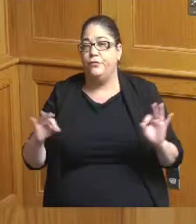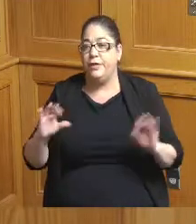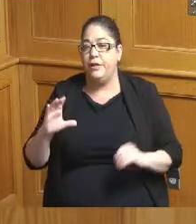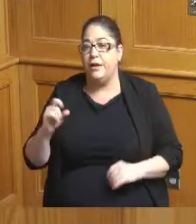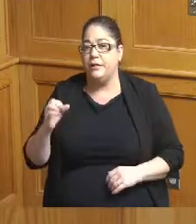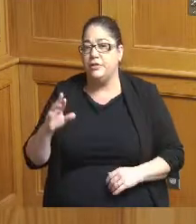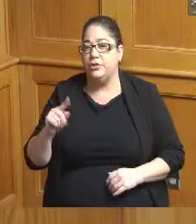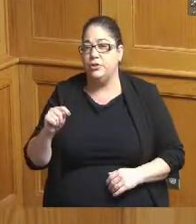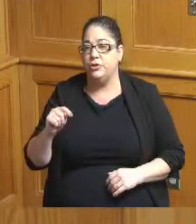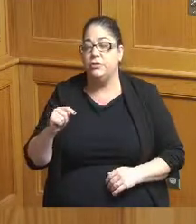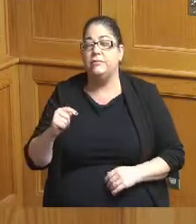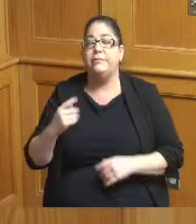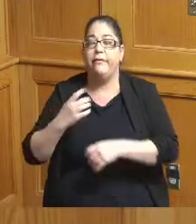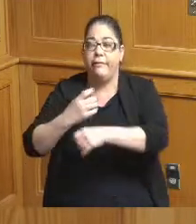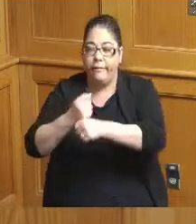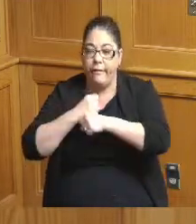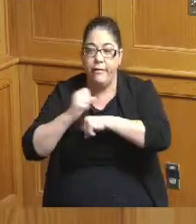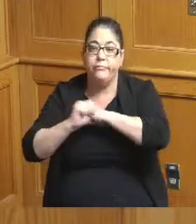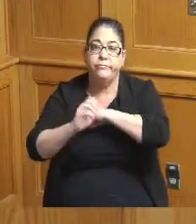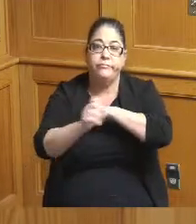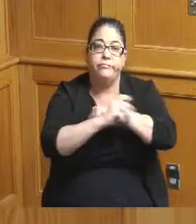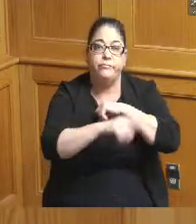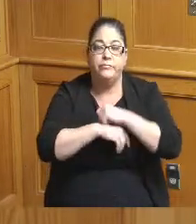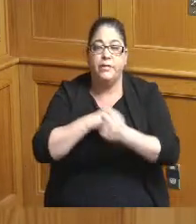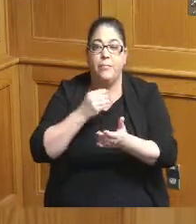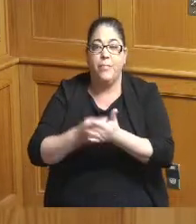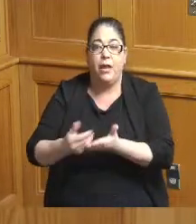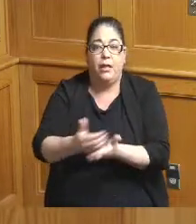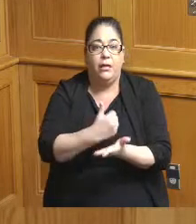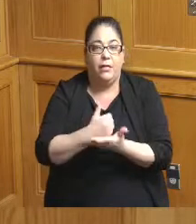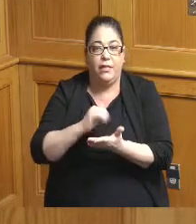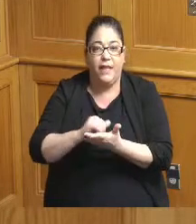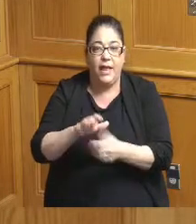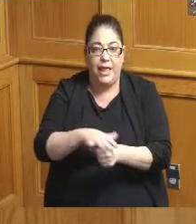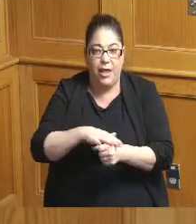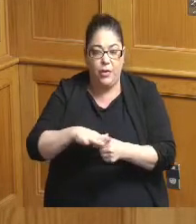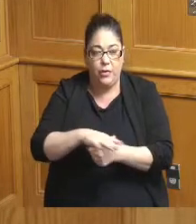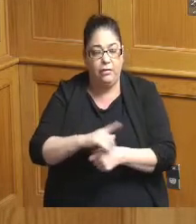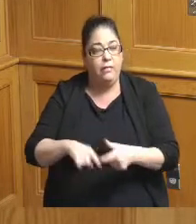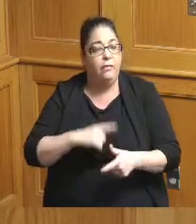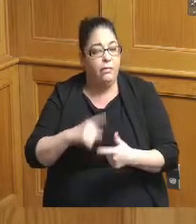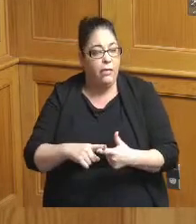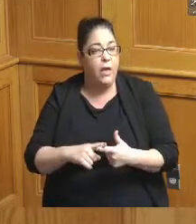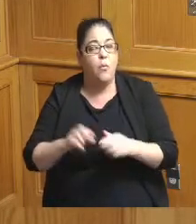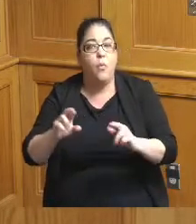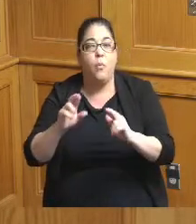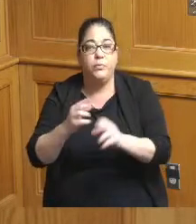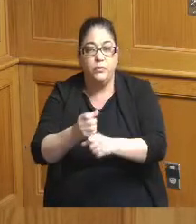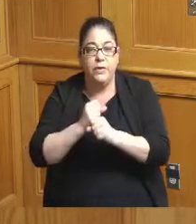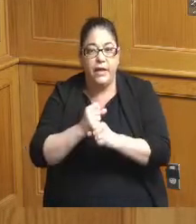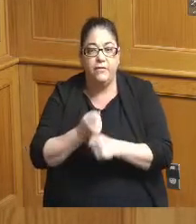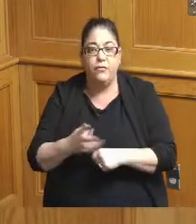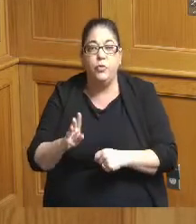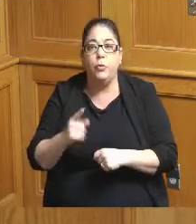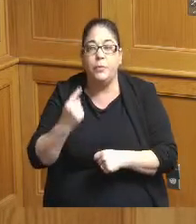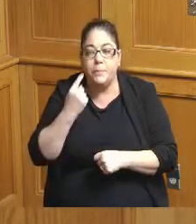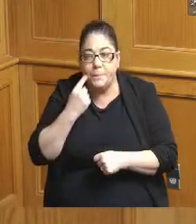get advertisers and monetize the space and then we're hoping to get a few nickels and dimes off